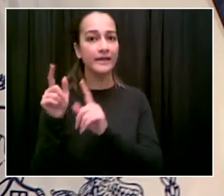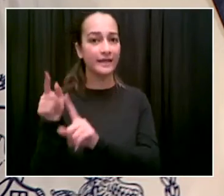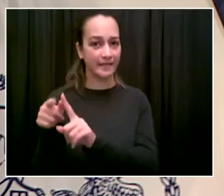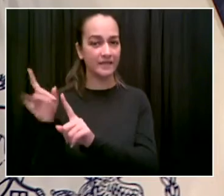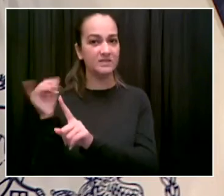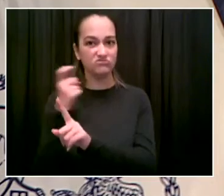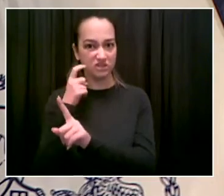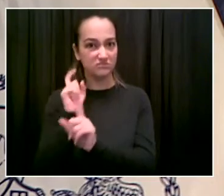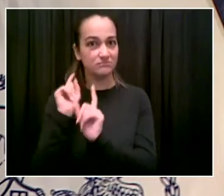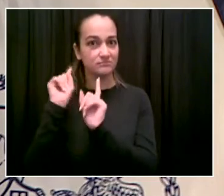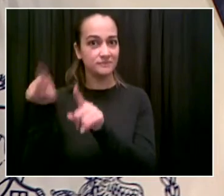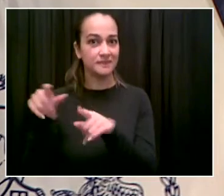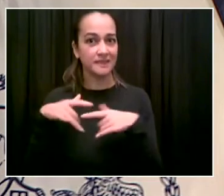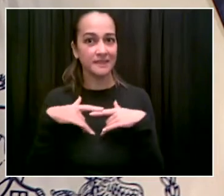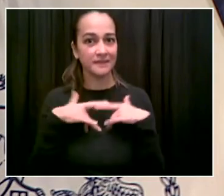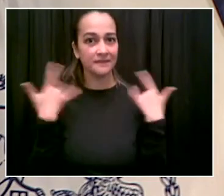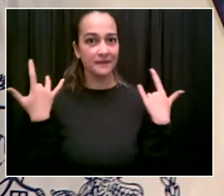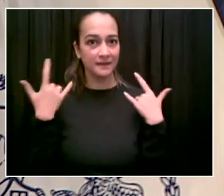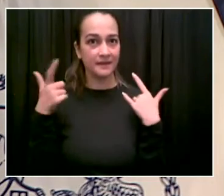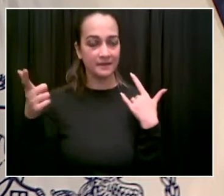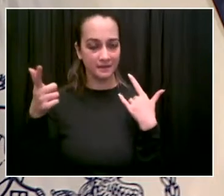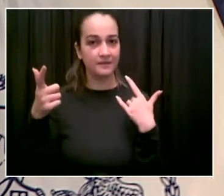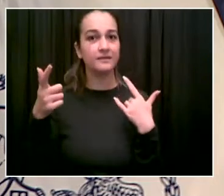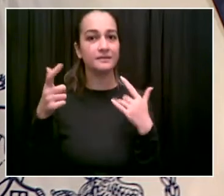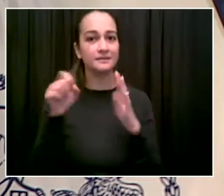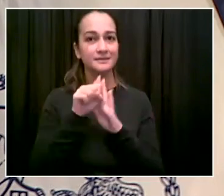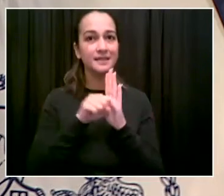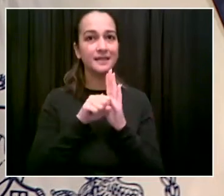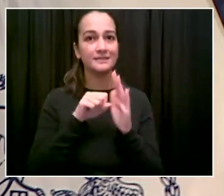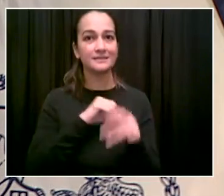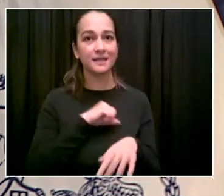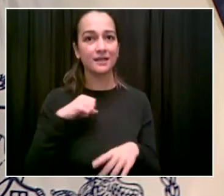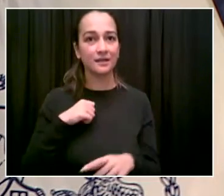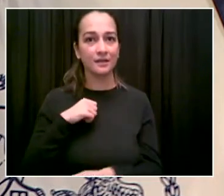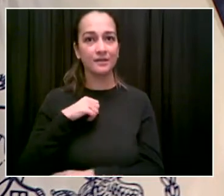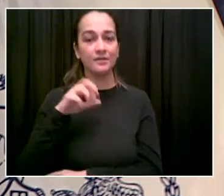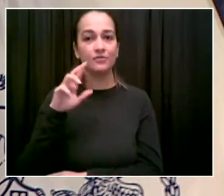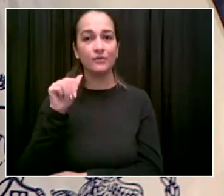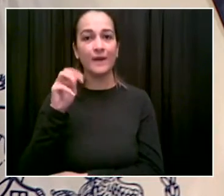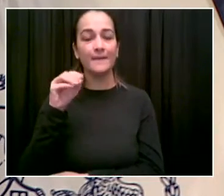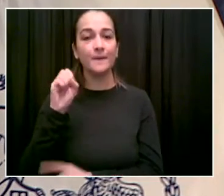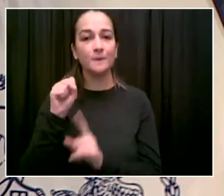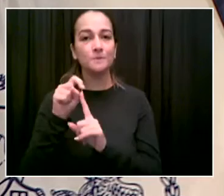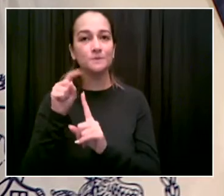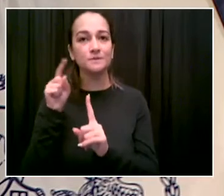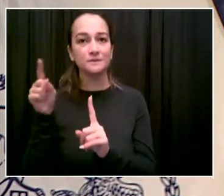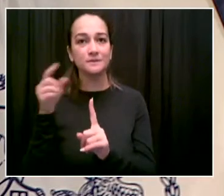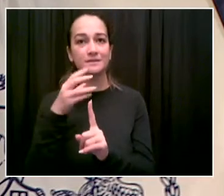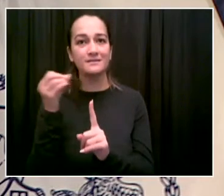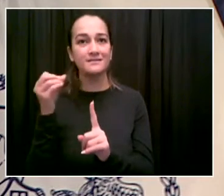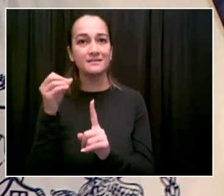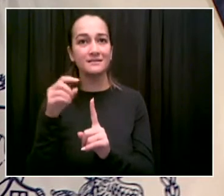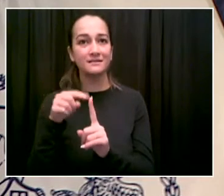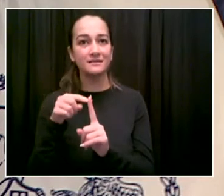Reporter: I'M GOOD. MY COLLEAGUE WAS